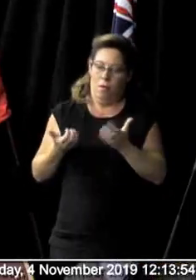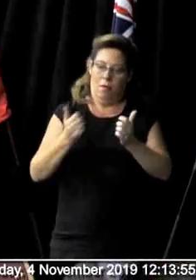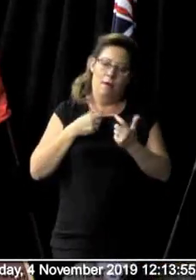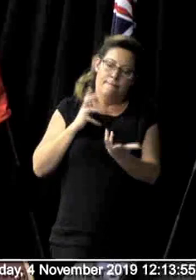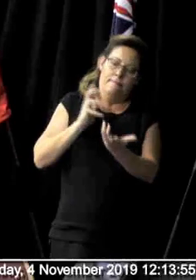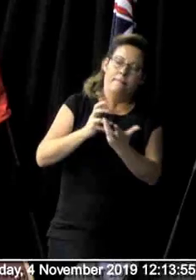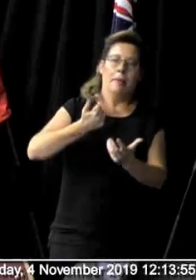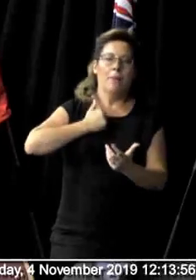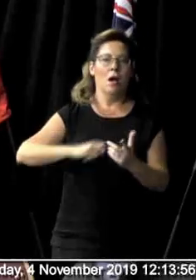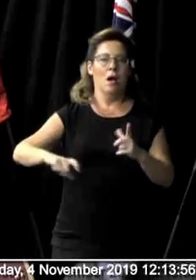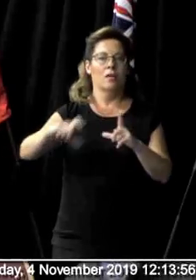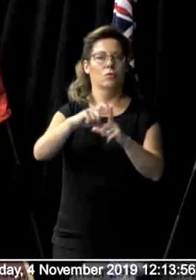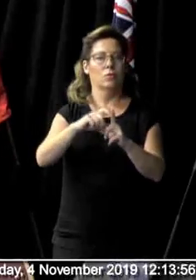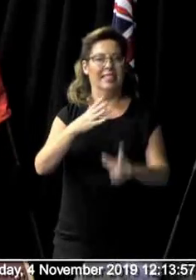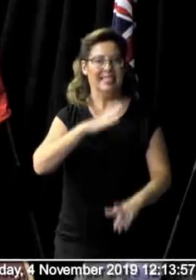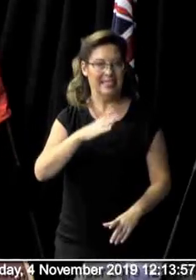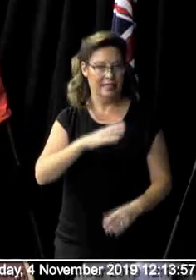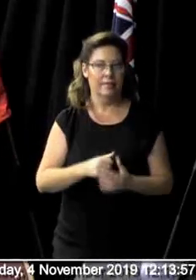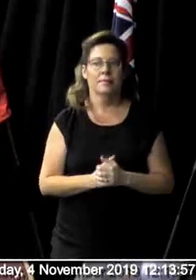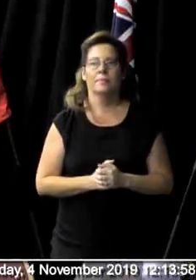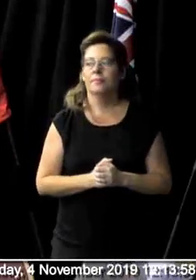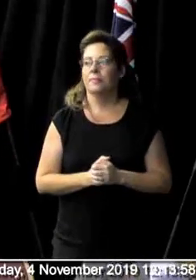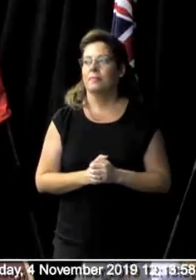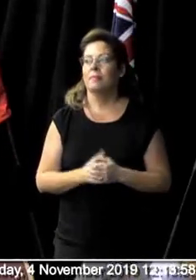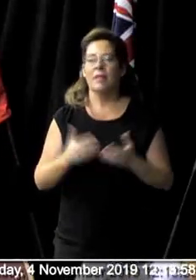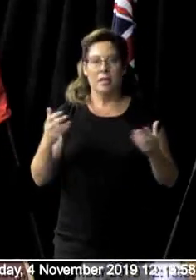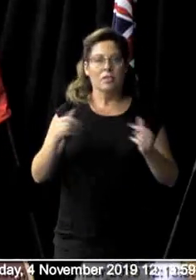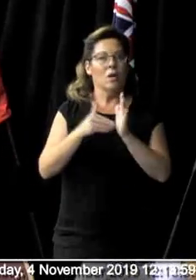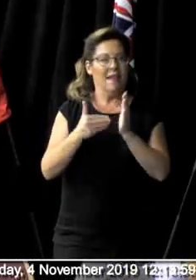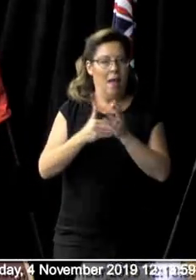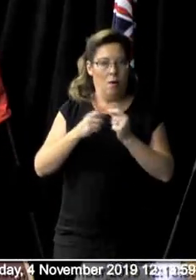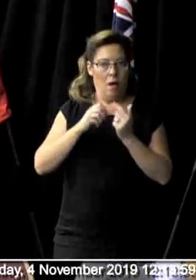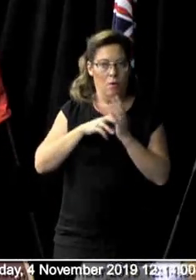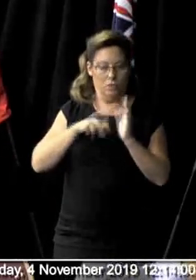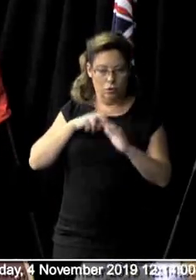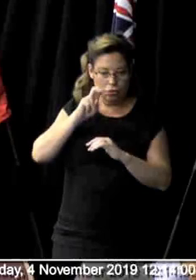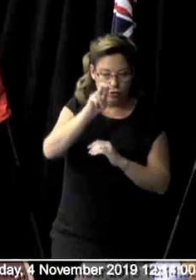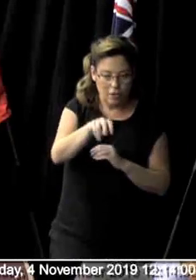Just to orient you I’m going to take you to around paragraph 20, OK. Let me know when you’re there.